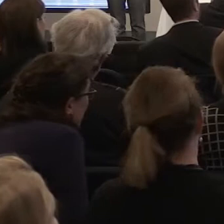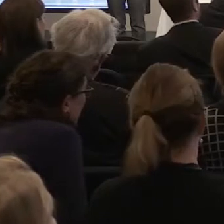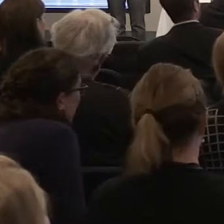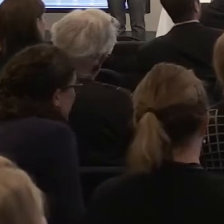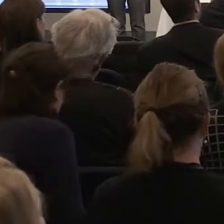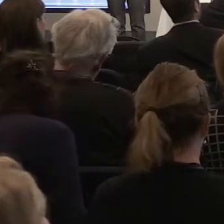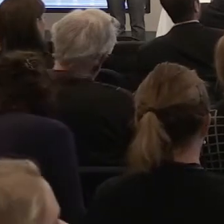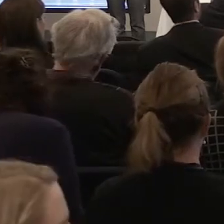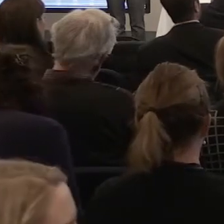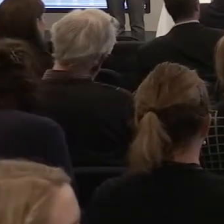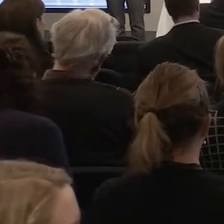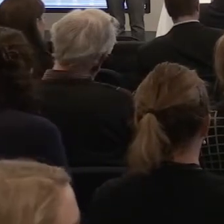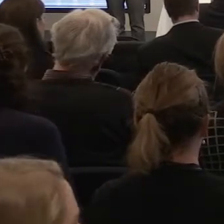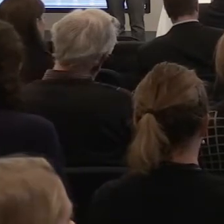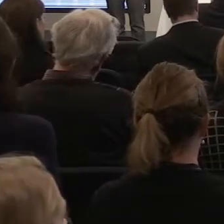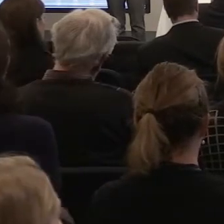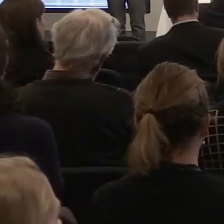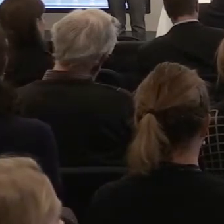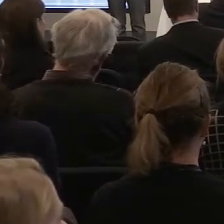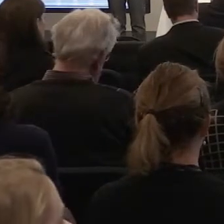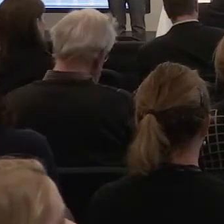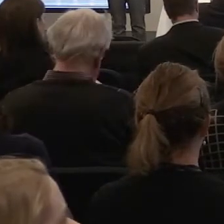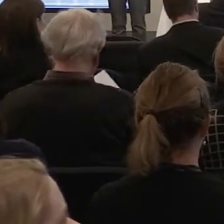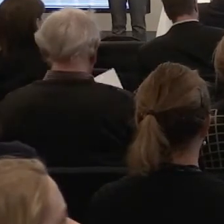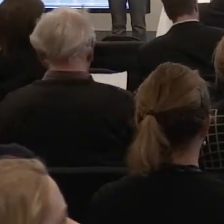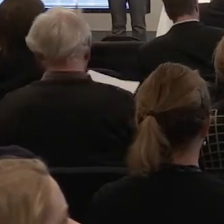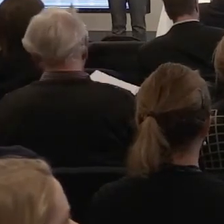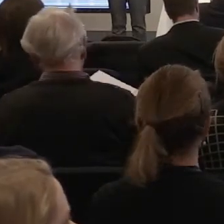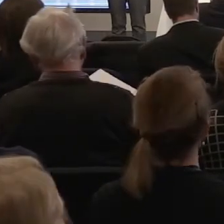Victoria and it's my pleasure to introduce the topic of vulnerability of children to